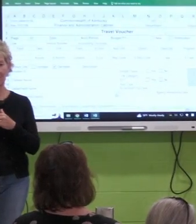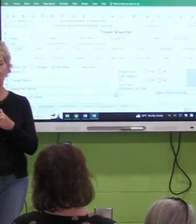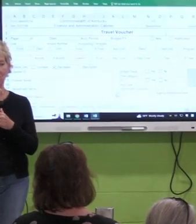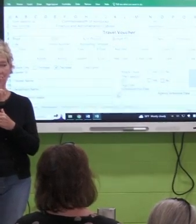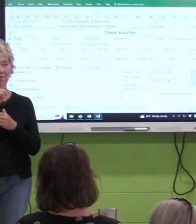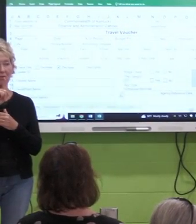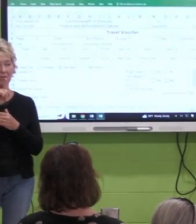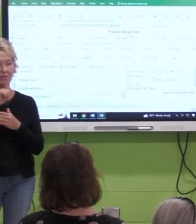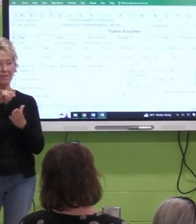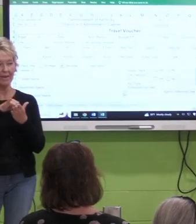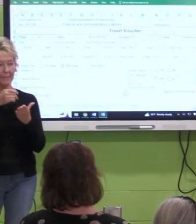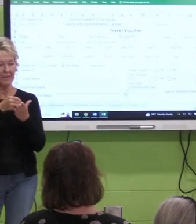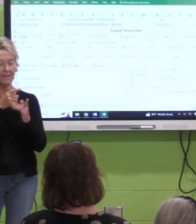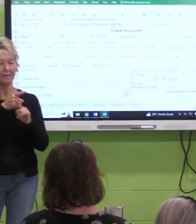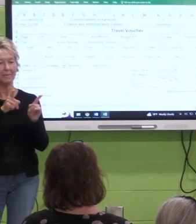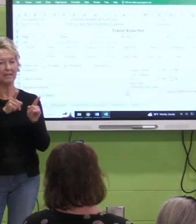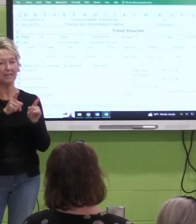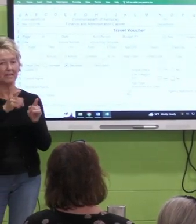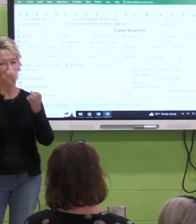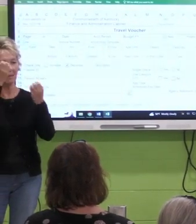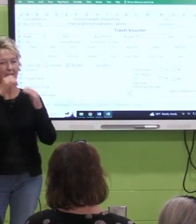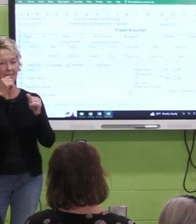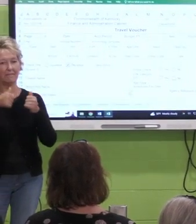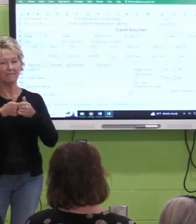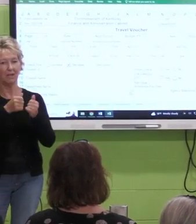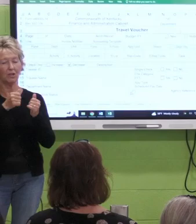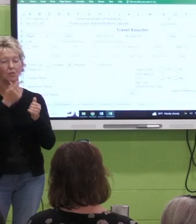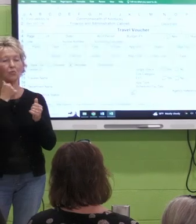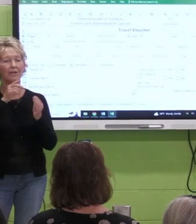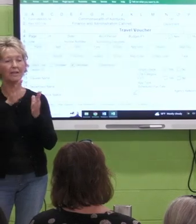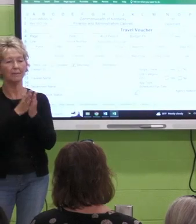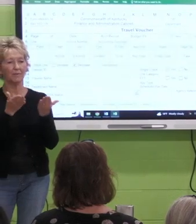I was told that that didn't follow a red book and so I was told we couldn't use that anymore